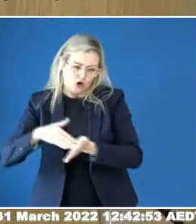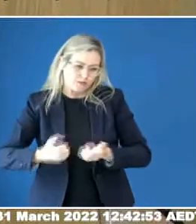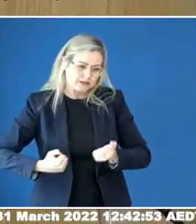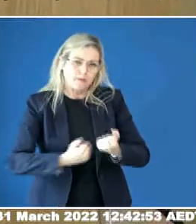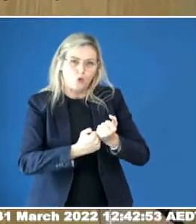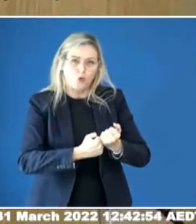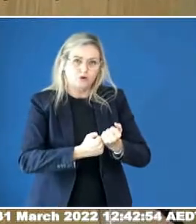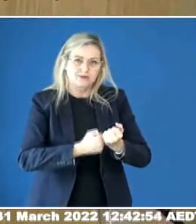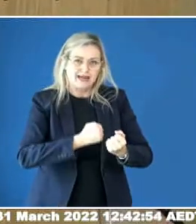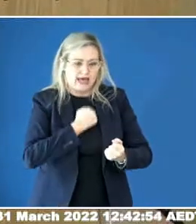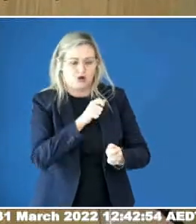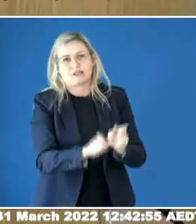Lifestyle and to prevent this happening.